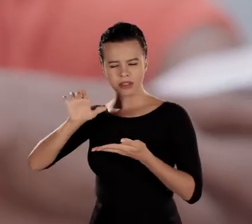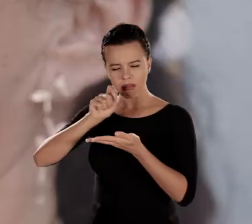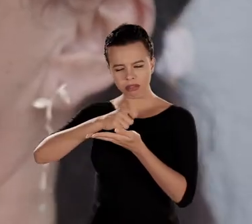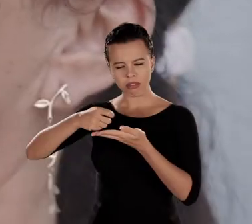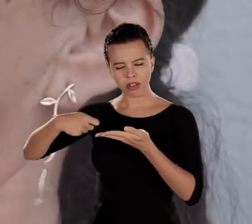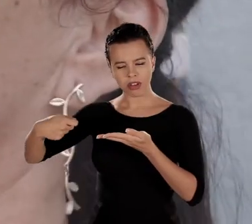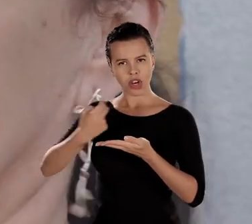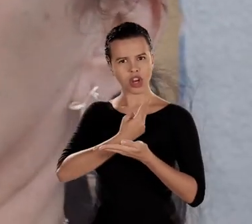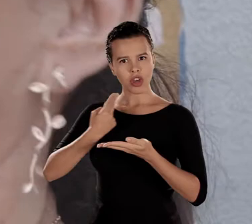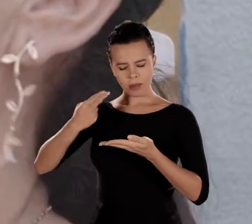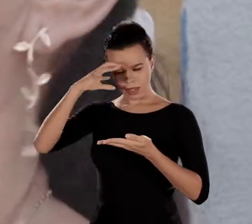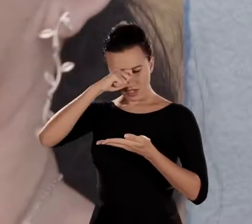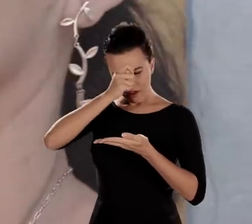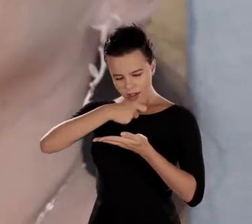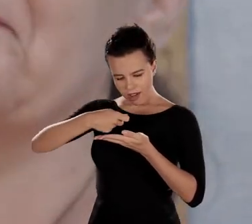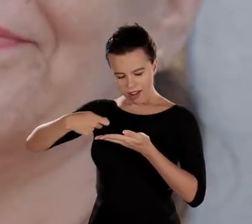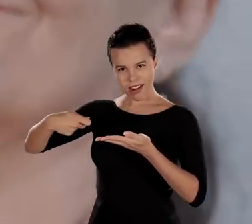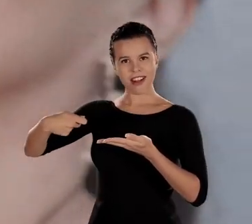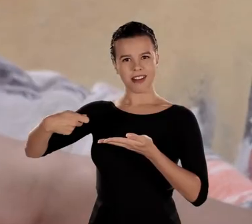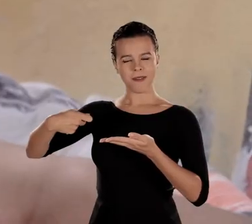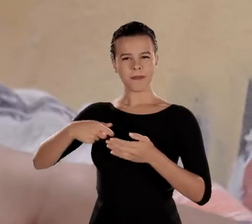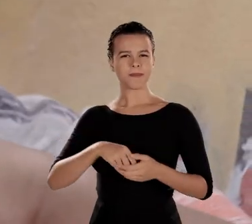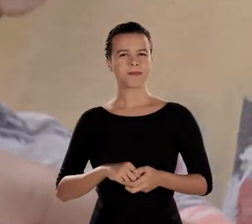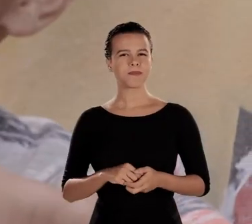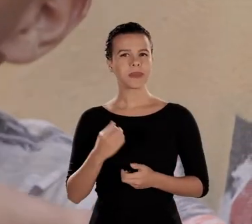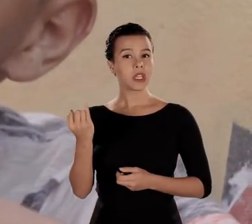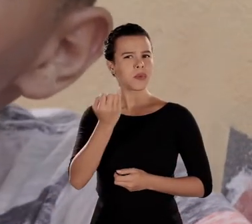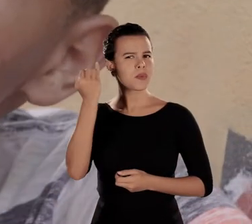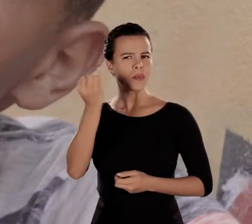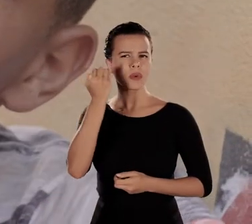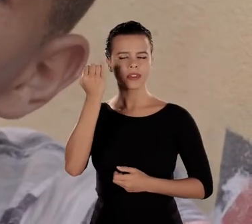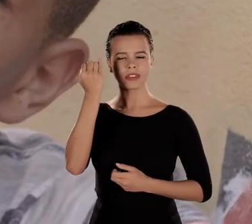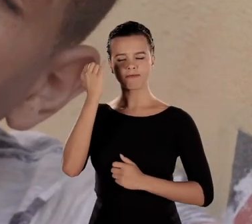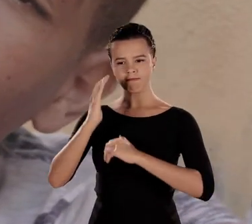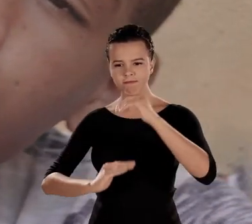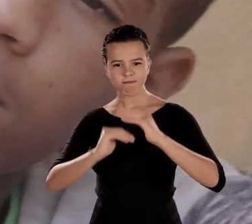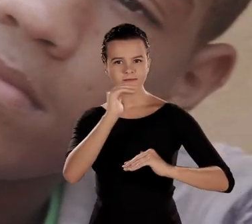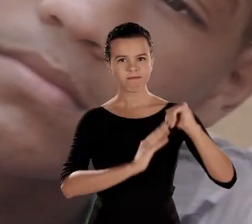to write their own names. It's important not just to do it,